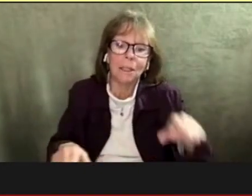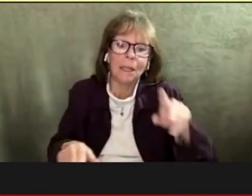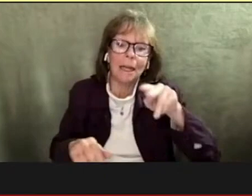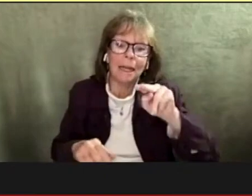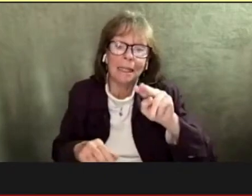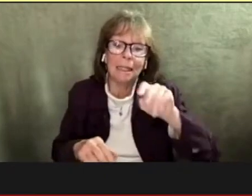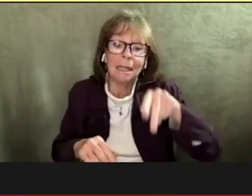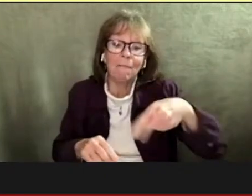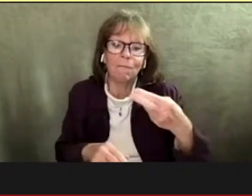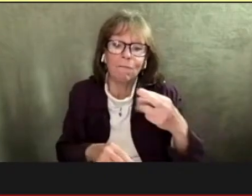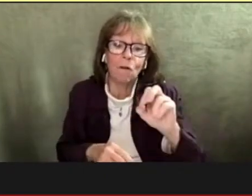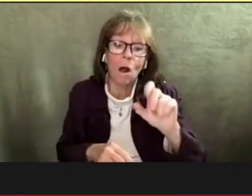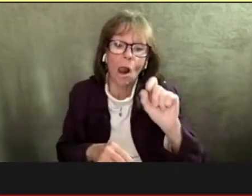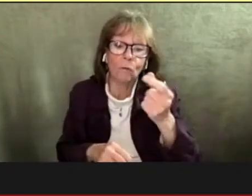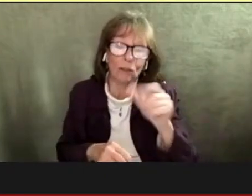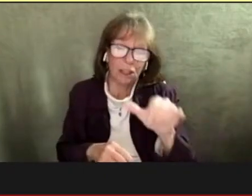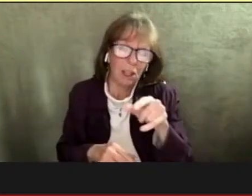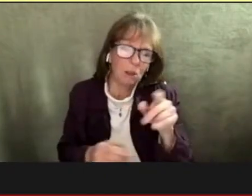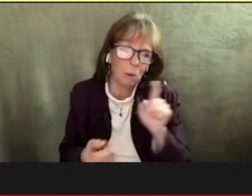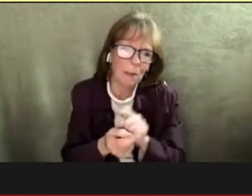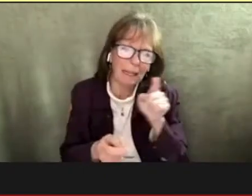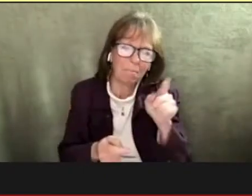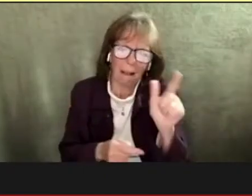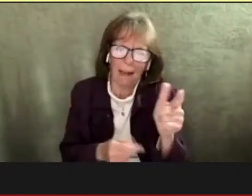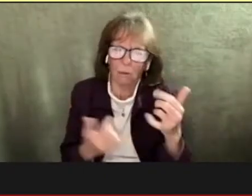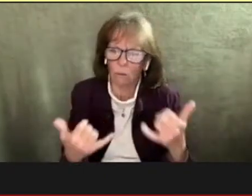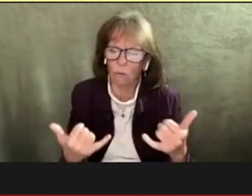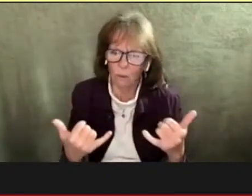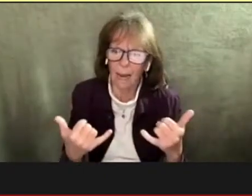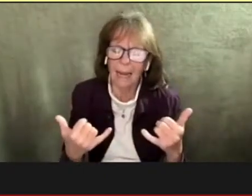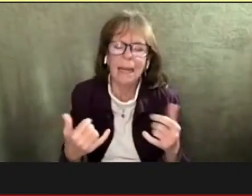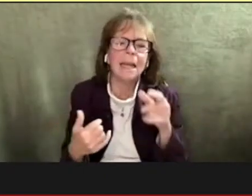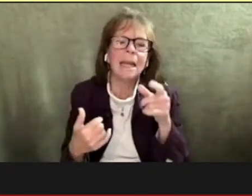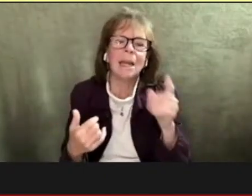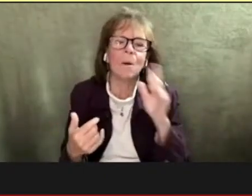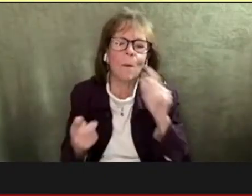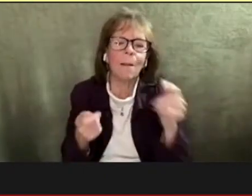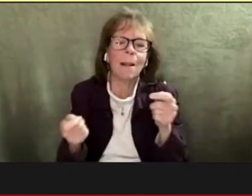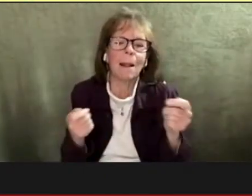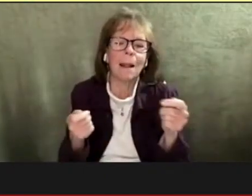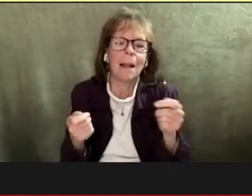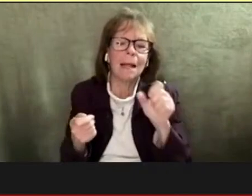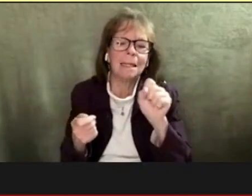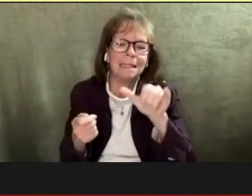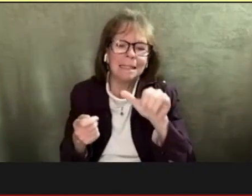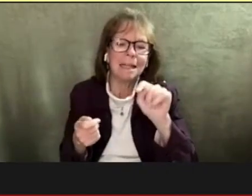And you'll meet him later today when he moderates the synthesis panel.